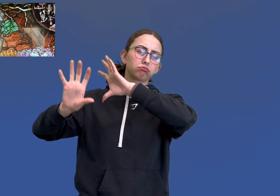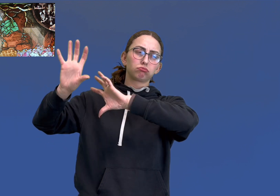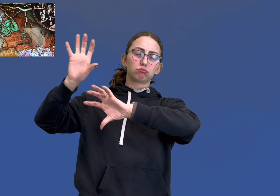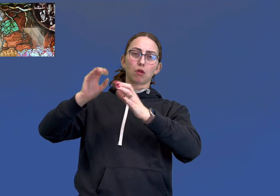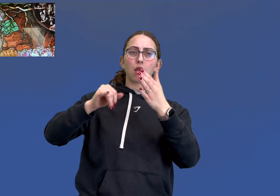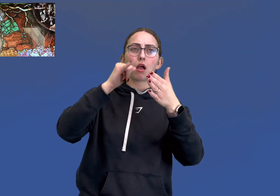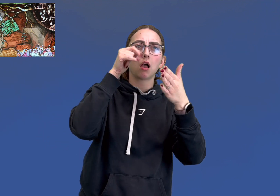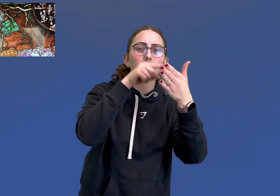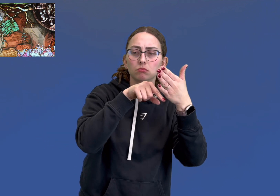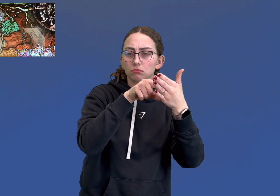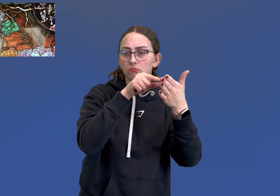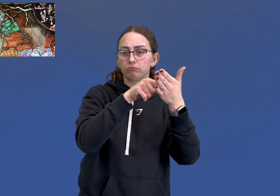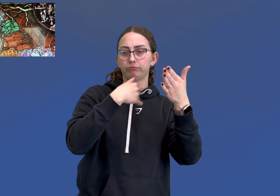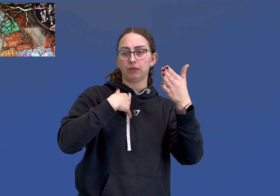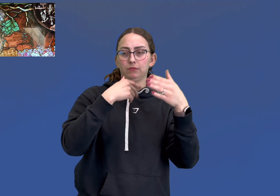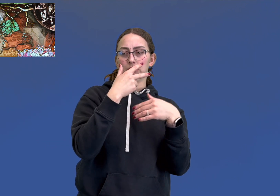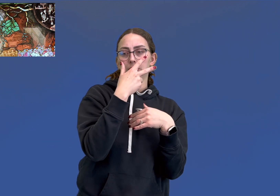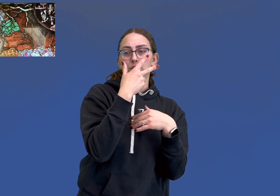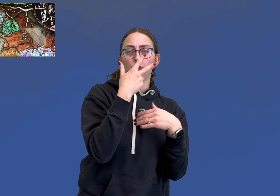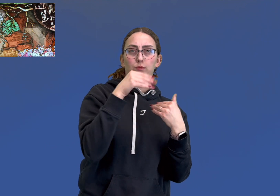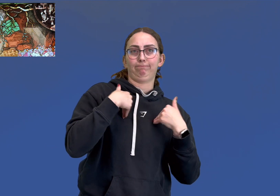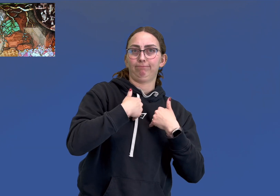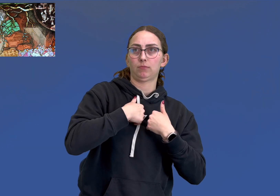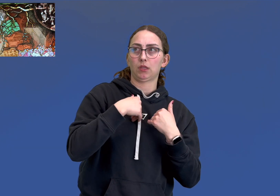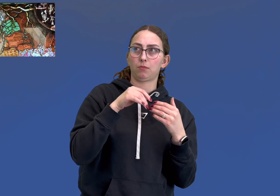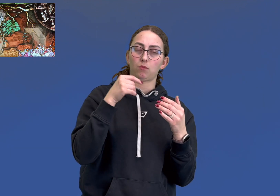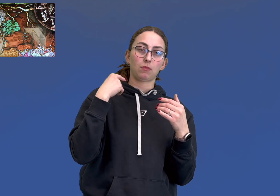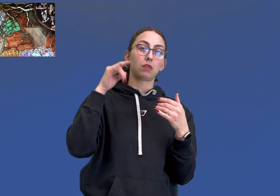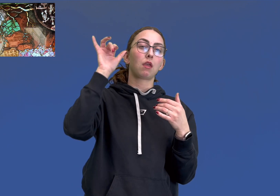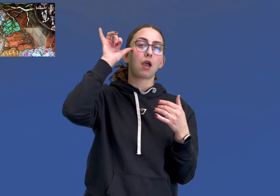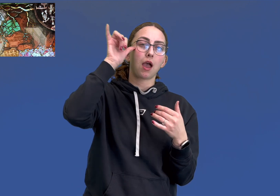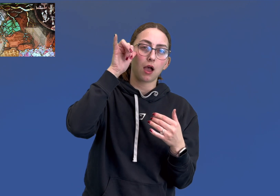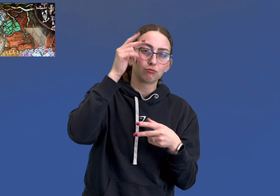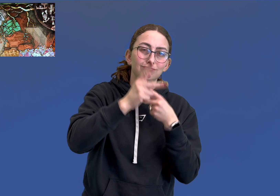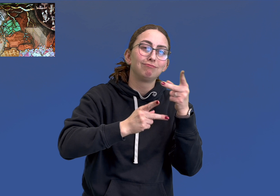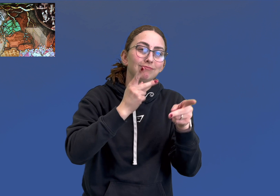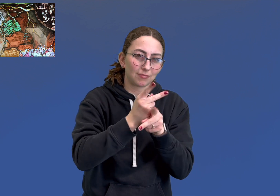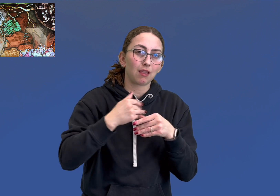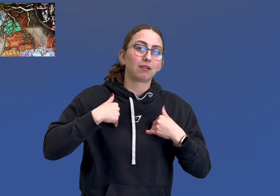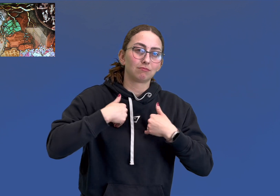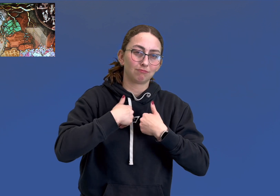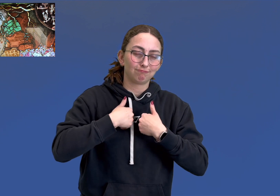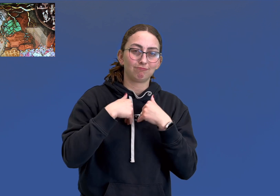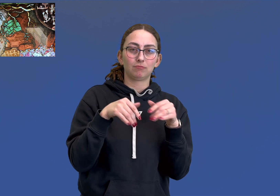the left rock depicts three animal figures These figures look like cows